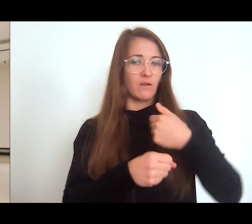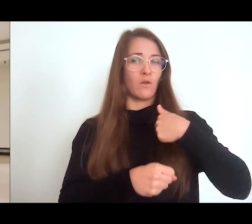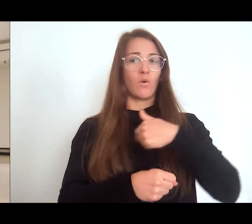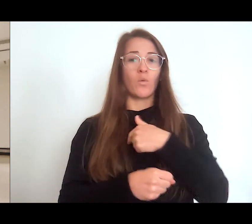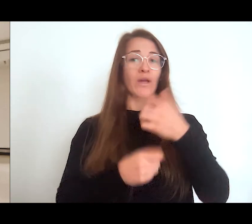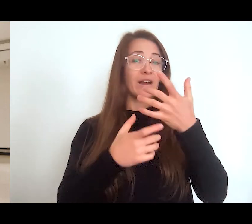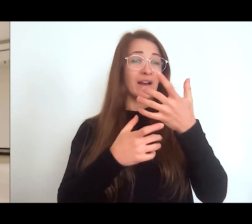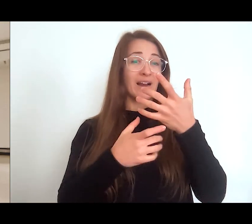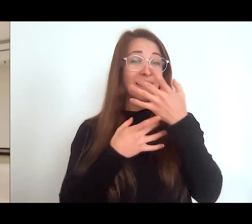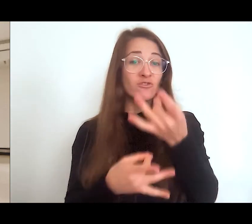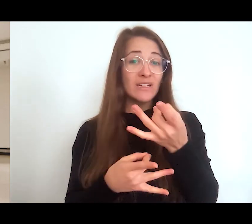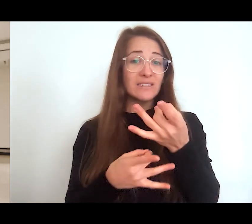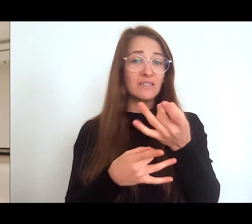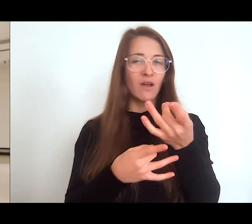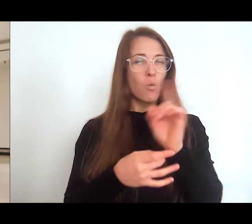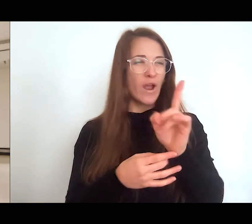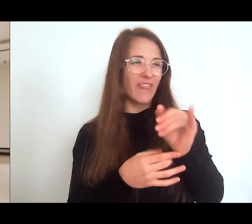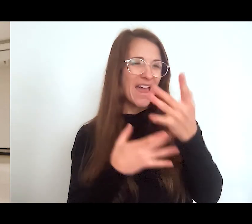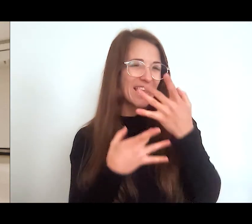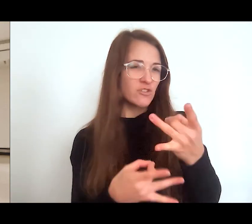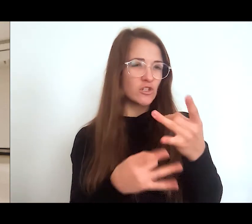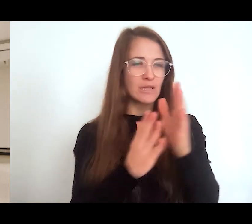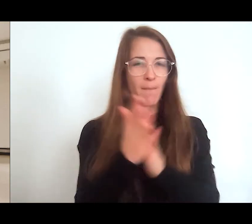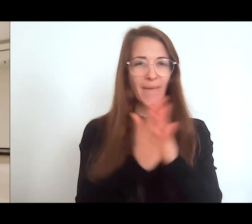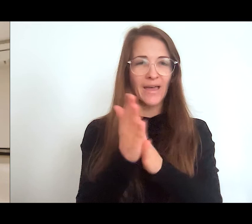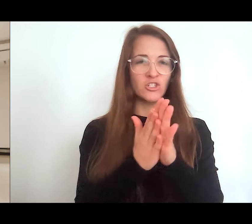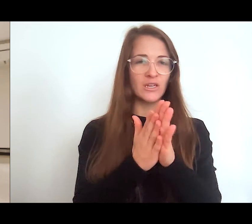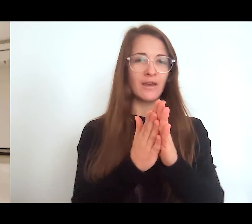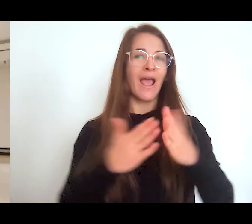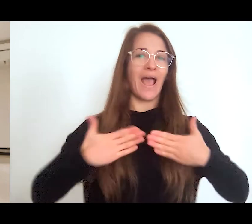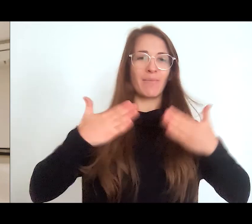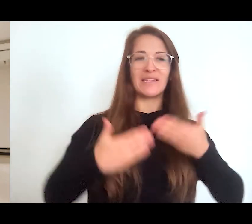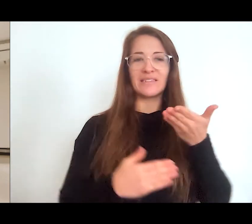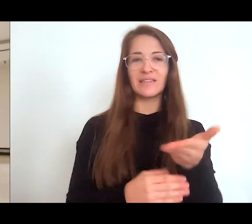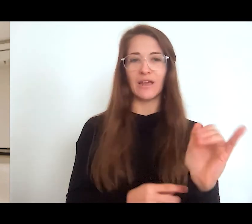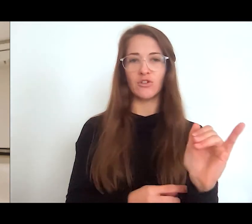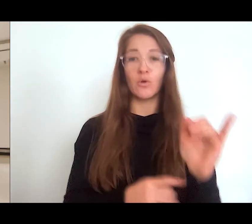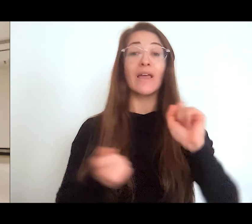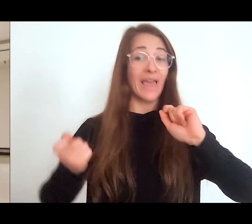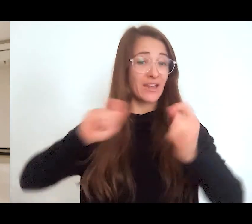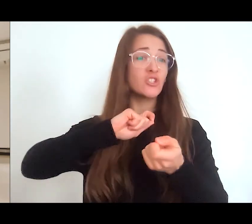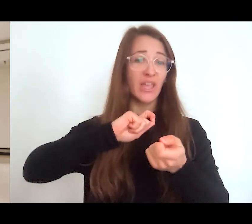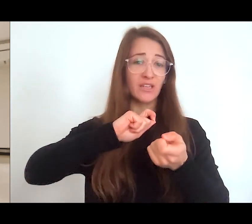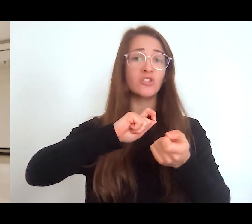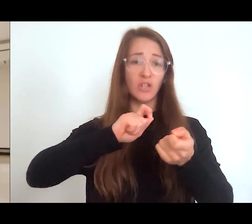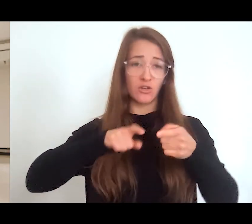TRUST THAT WHERE YOUR INTERESTS AND PASSIONS LIE SO WILL